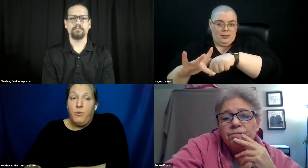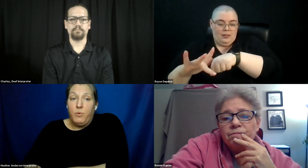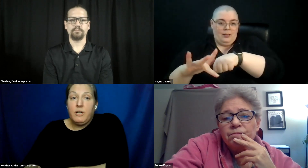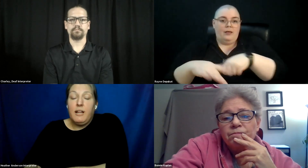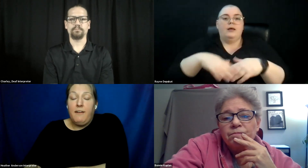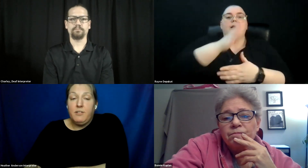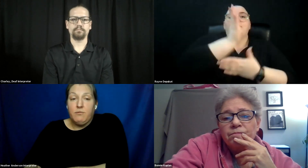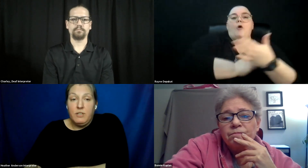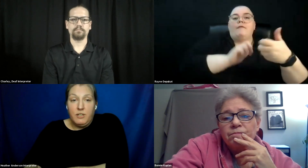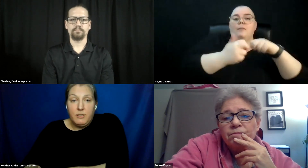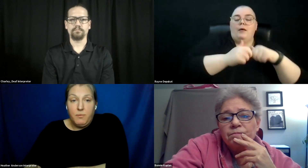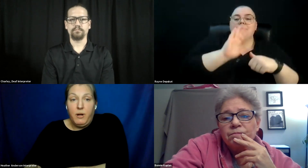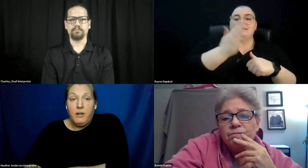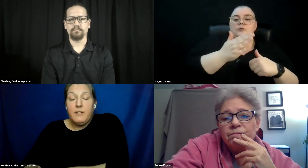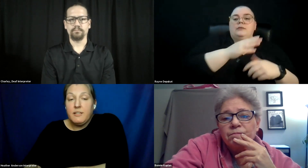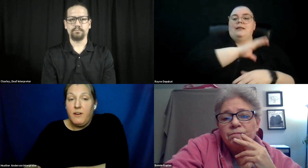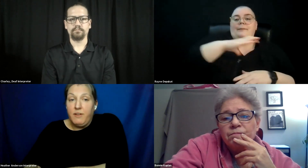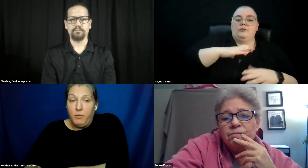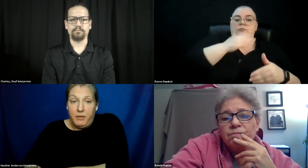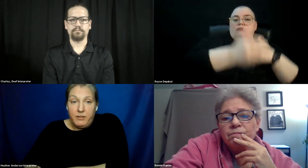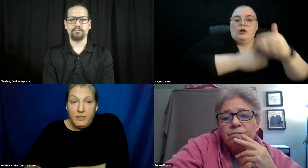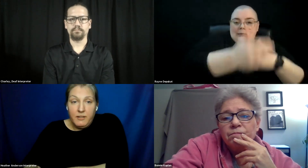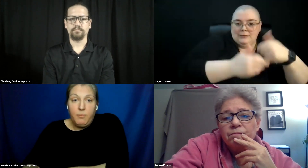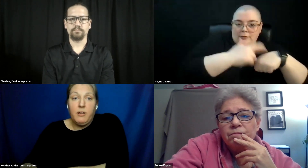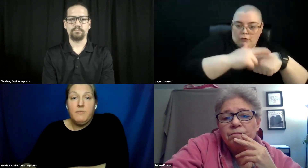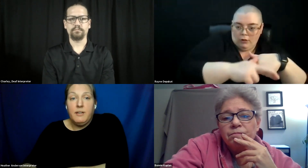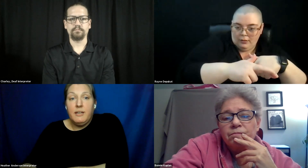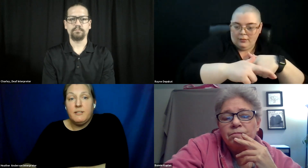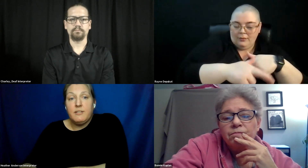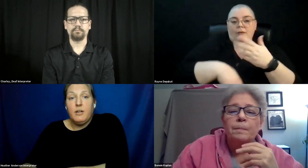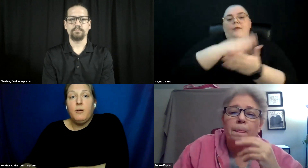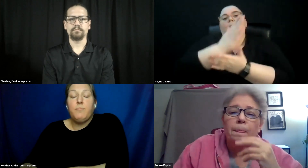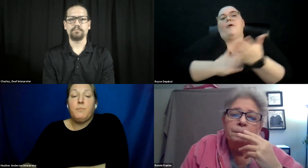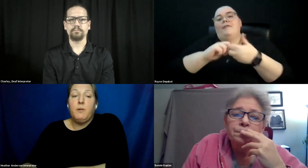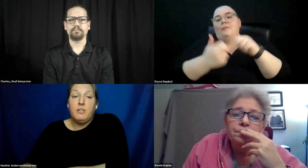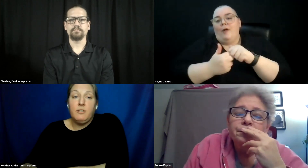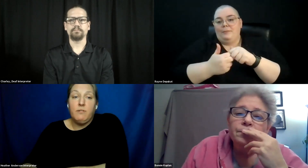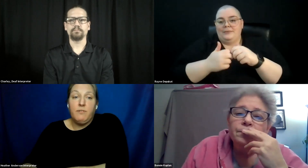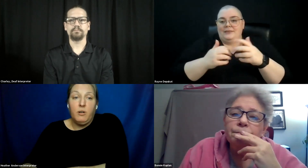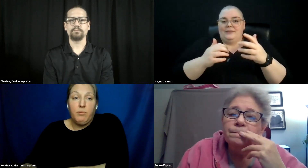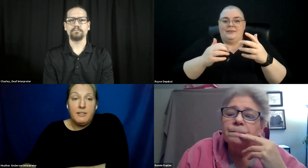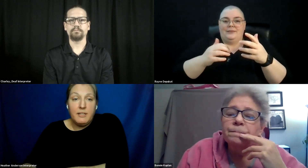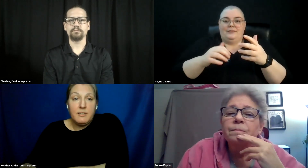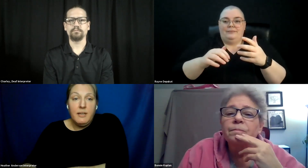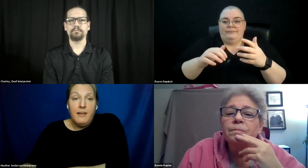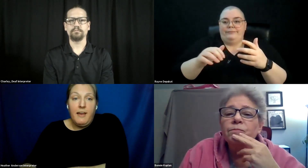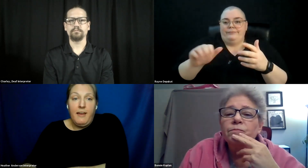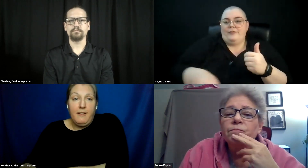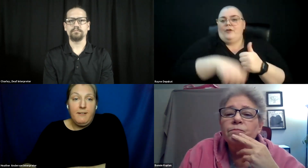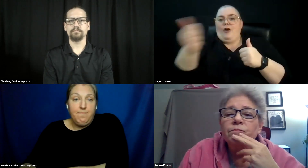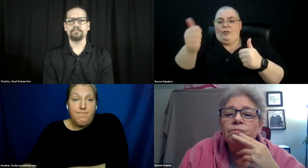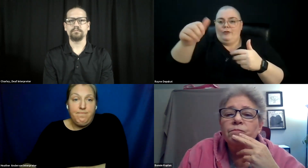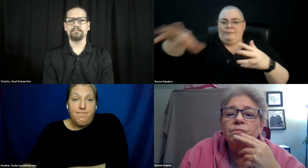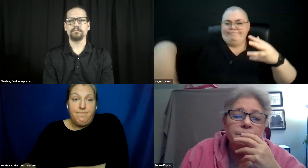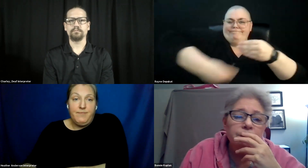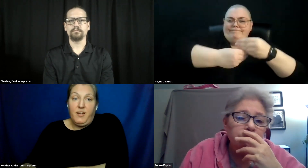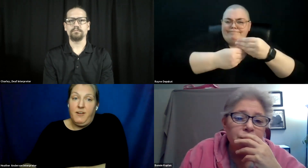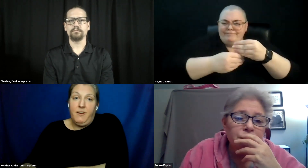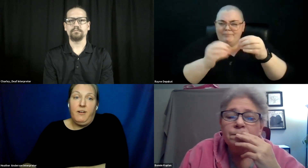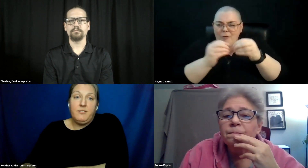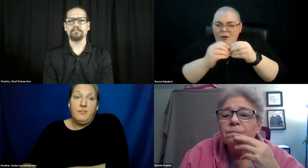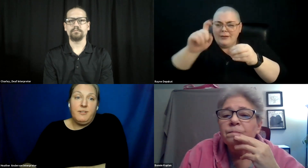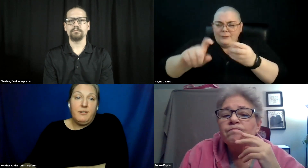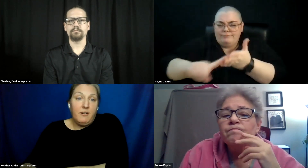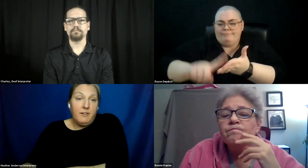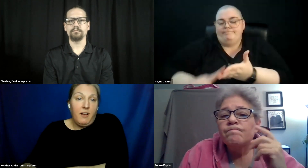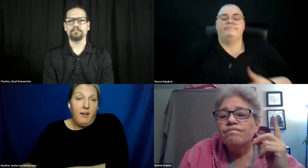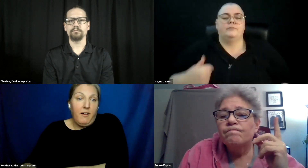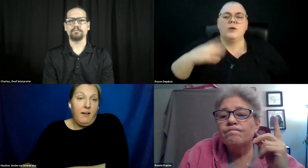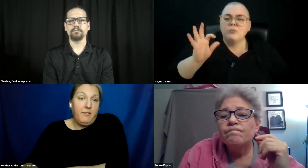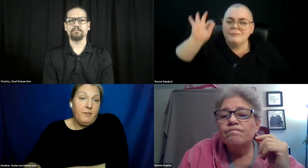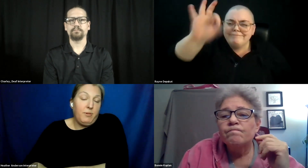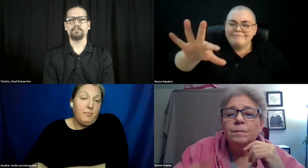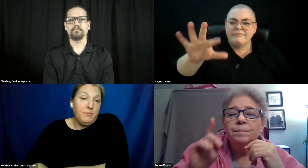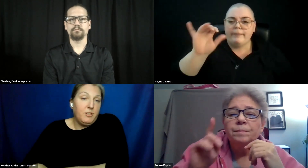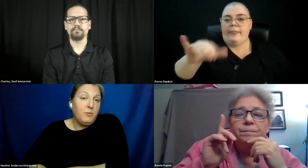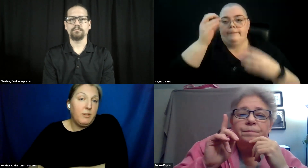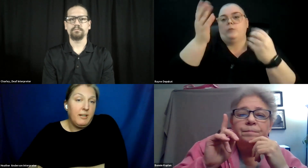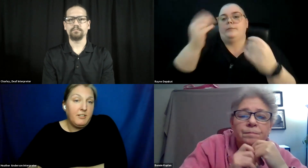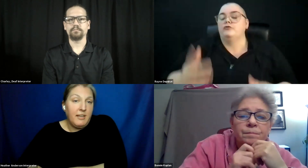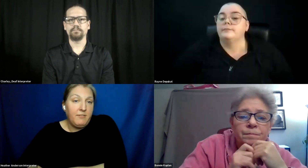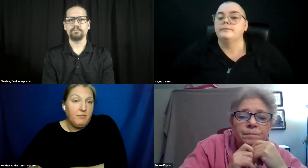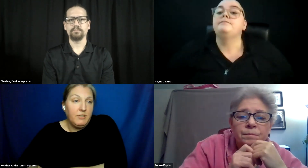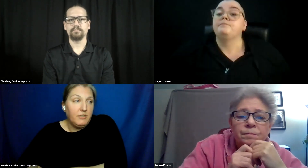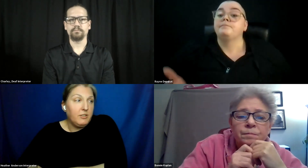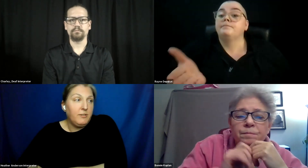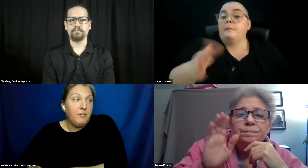So for right now, we're going to have to research, part of it is availability, Part of it is the commission referral process. And also there are other problems to we're going to just have to research.